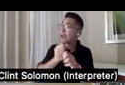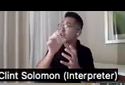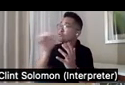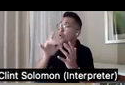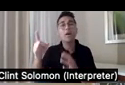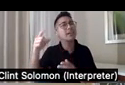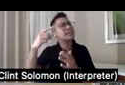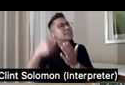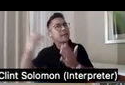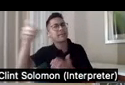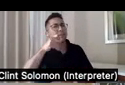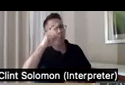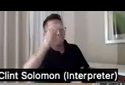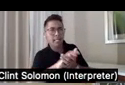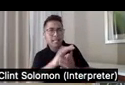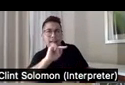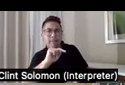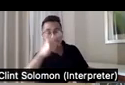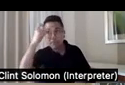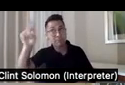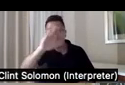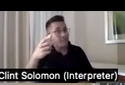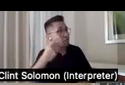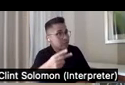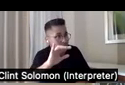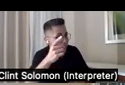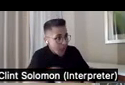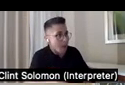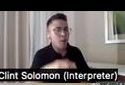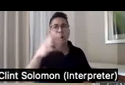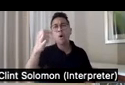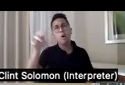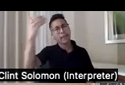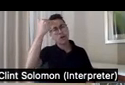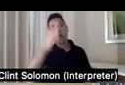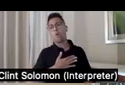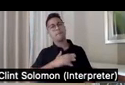never seen it happen or they know the child would not have made that choice or for some other reason